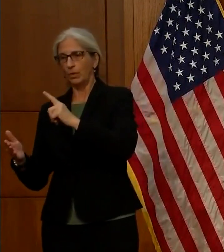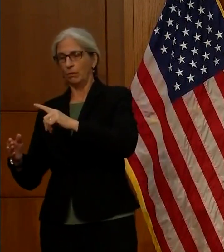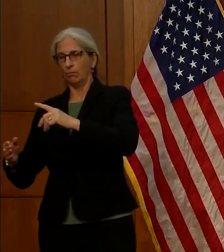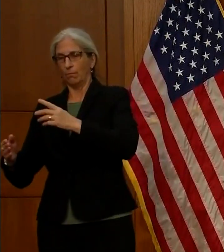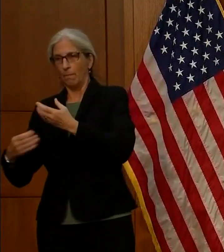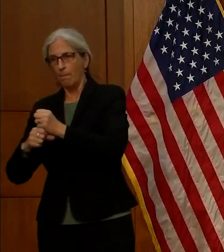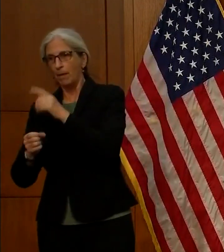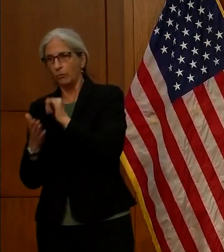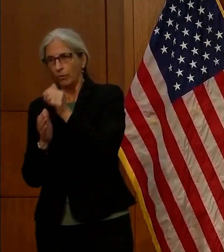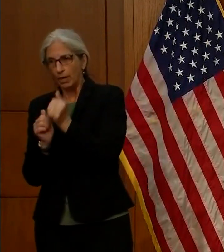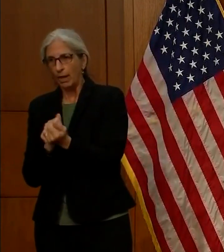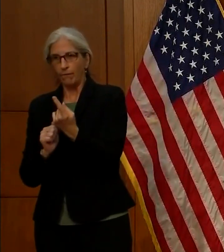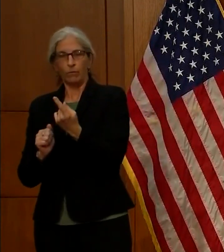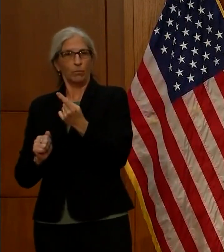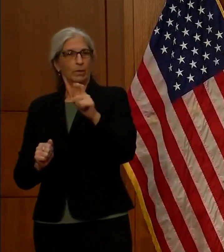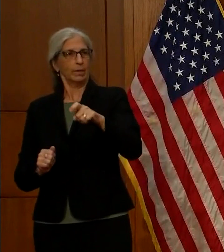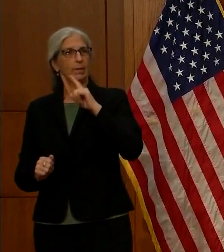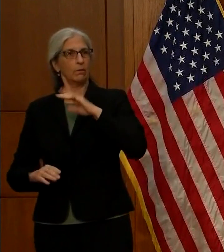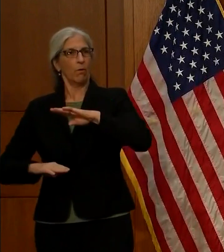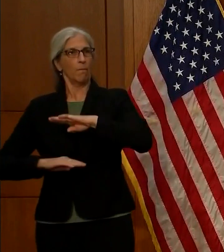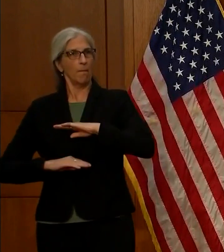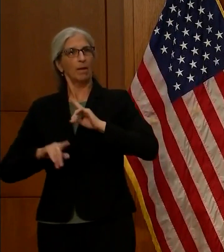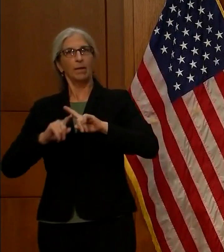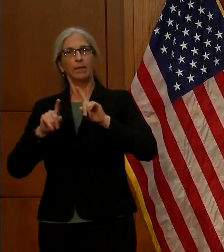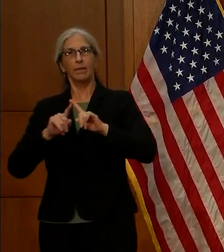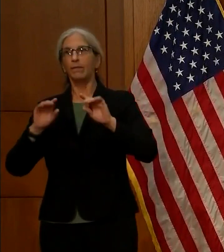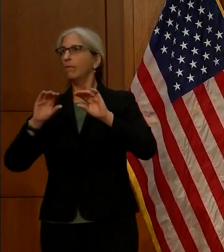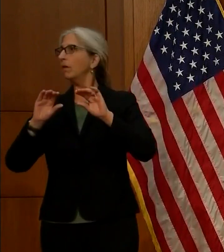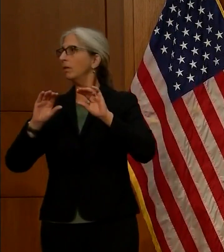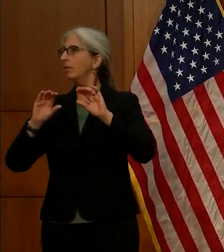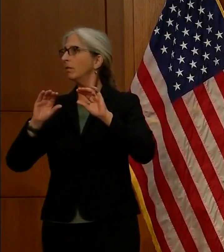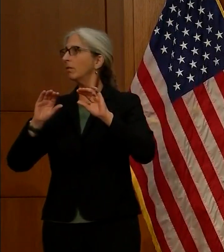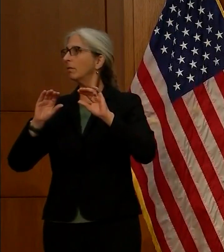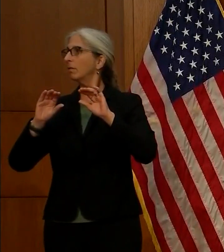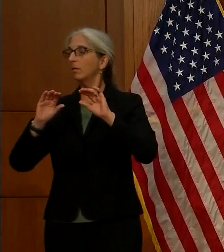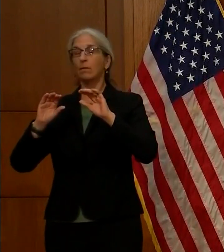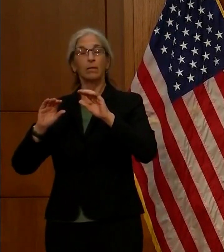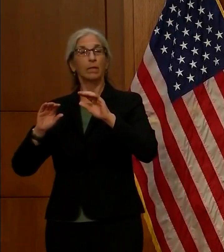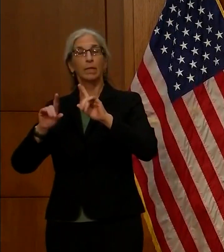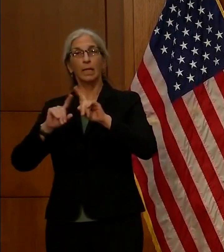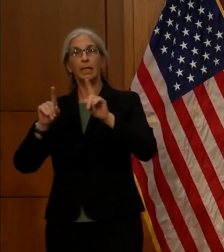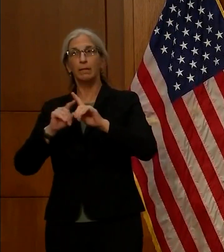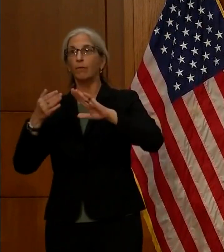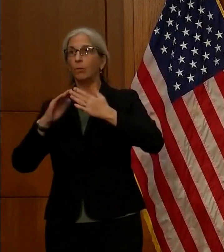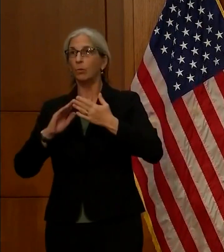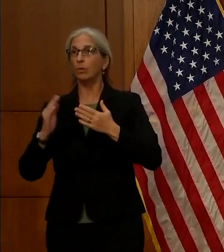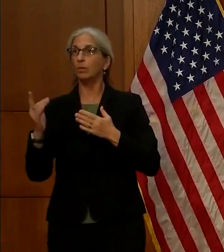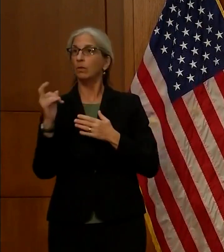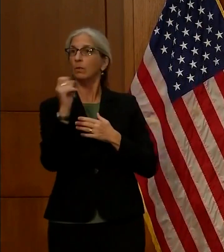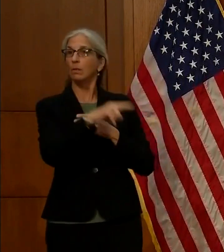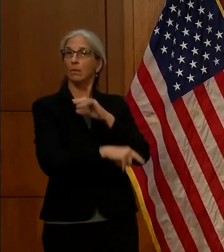COMMUNITIES AND MAKE SURE THAT